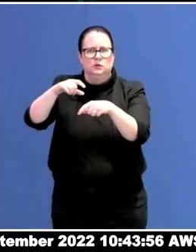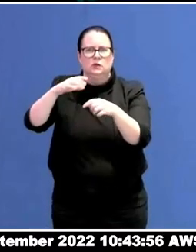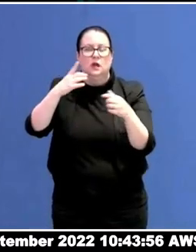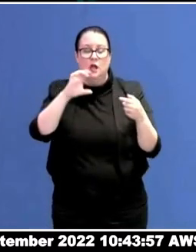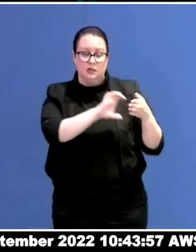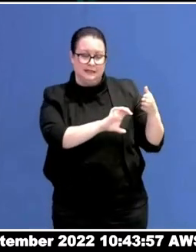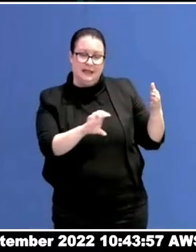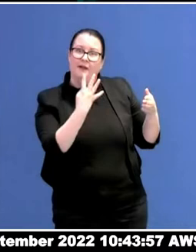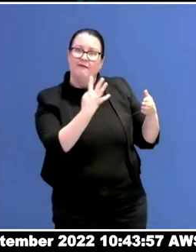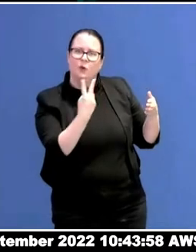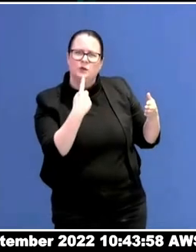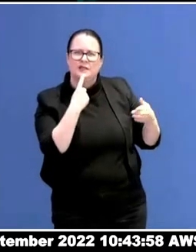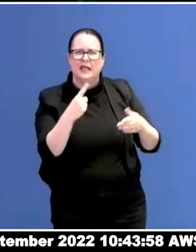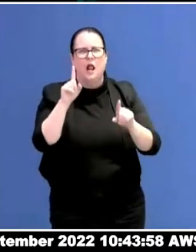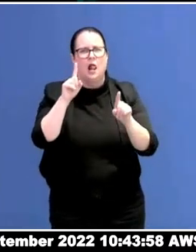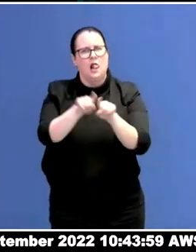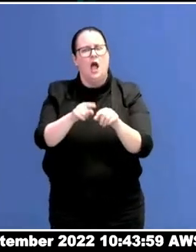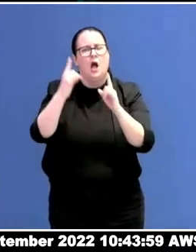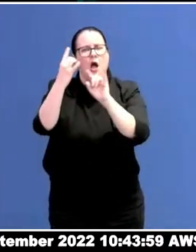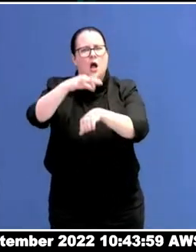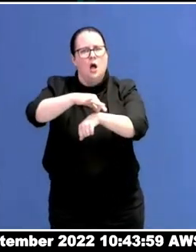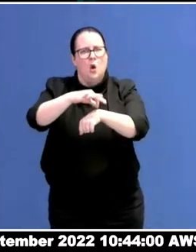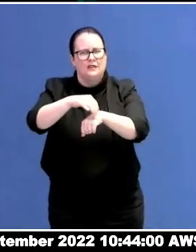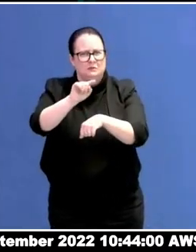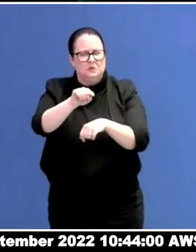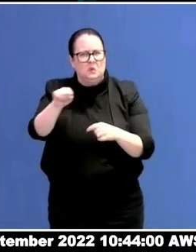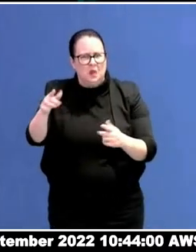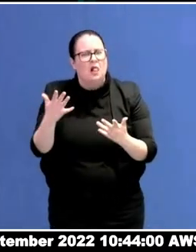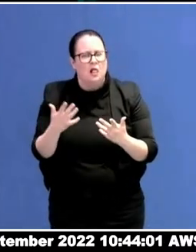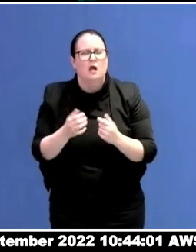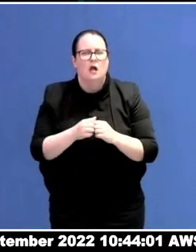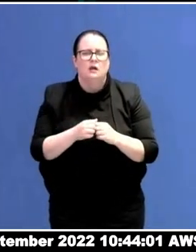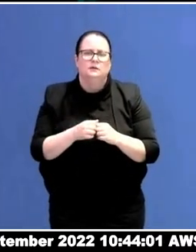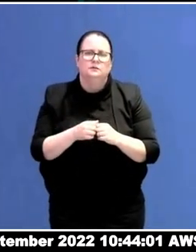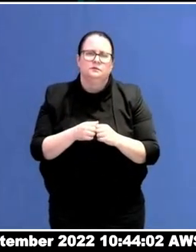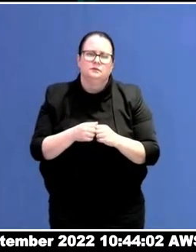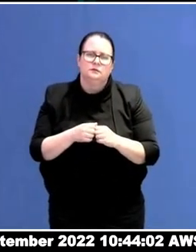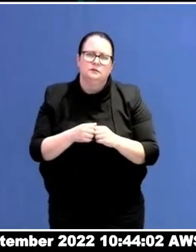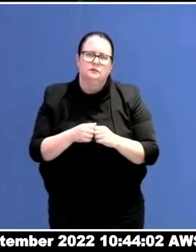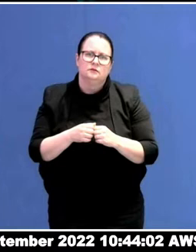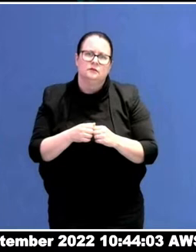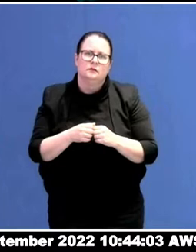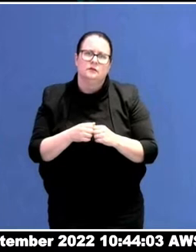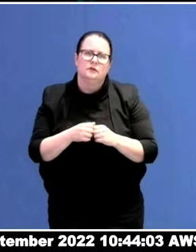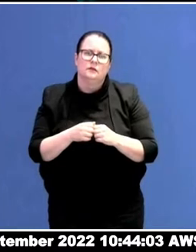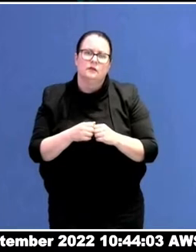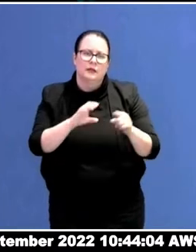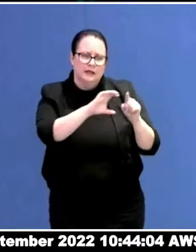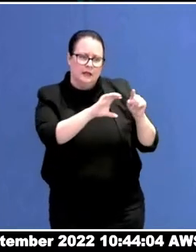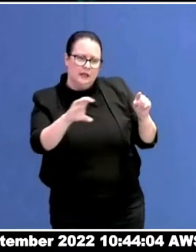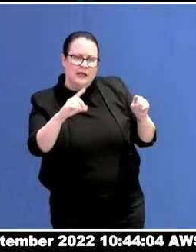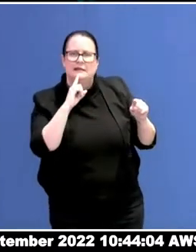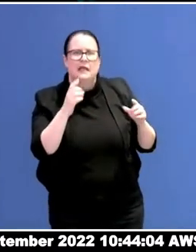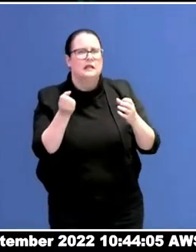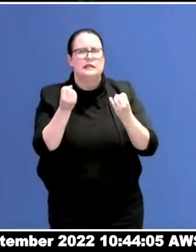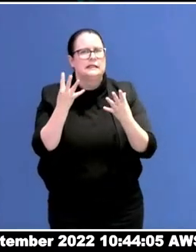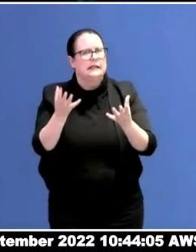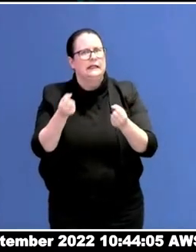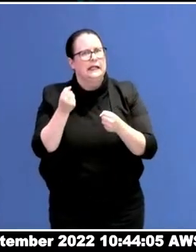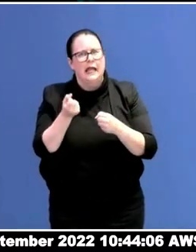Yes. COMMISSIONER MASON: It also says that he wasn't receiving any medication while